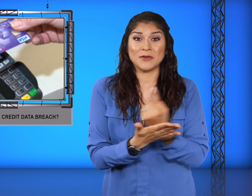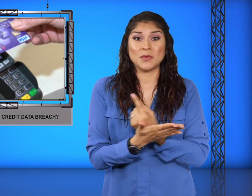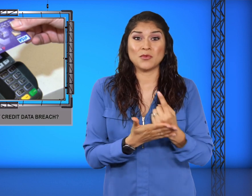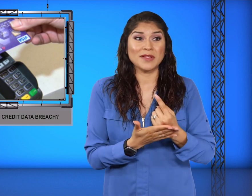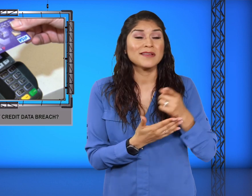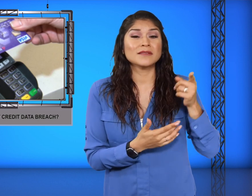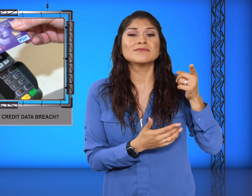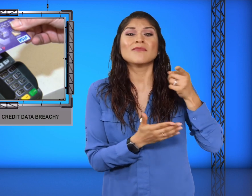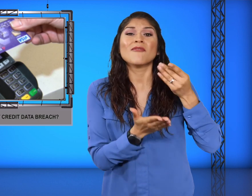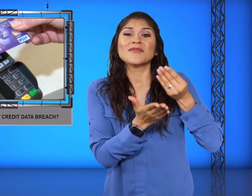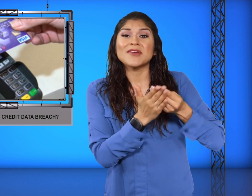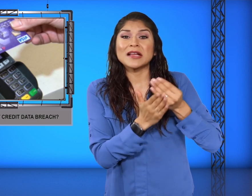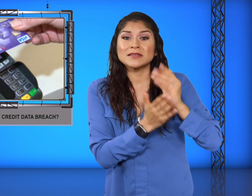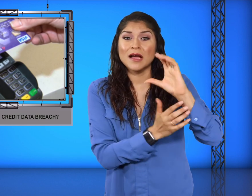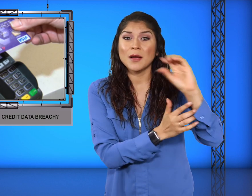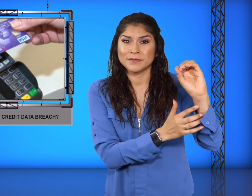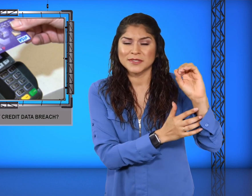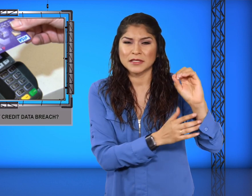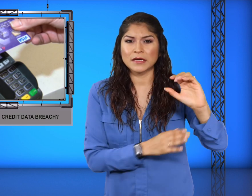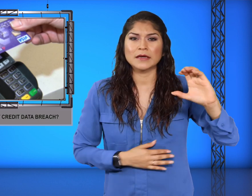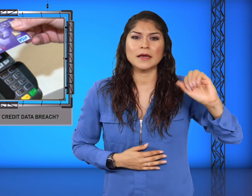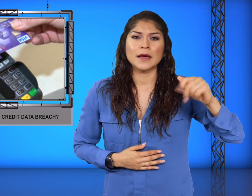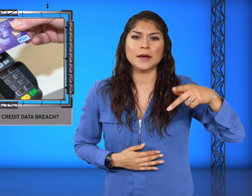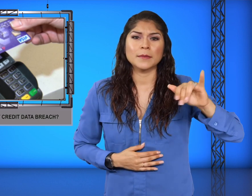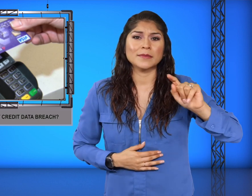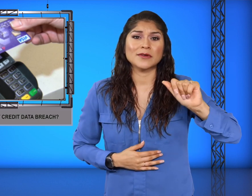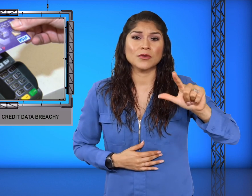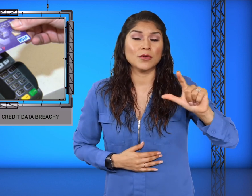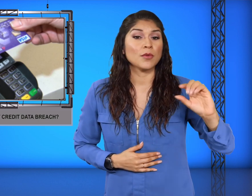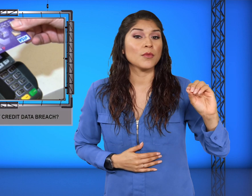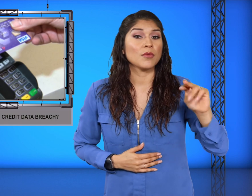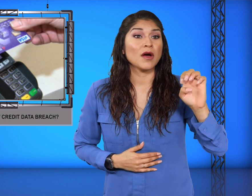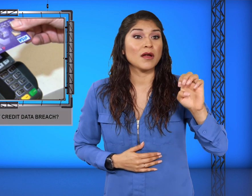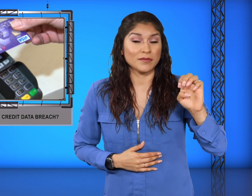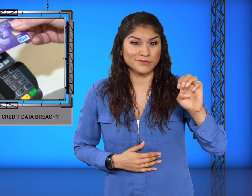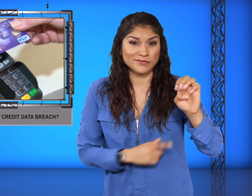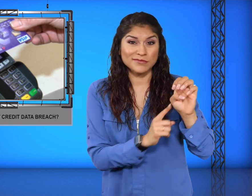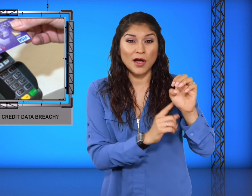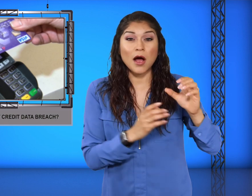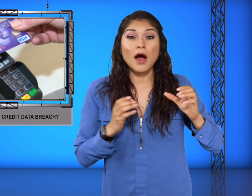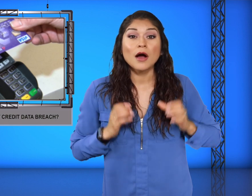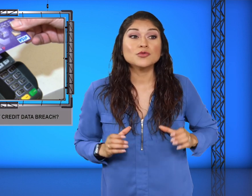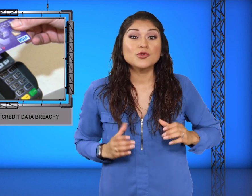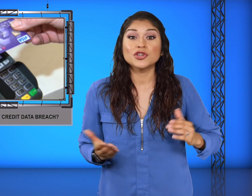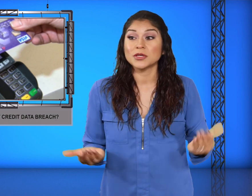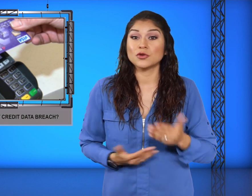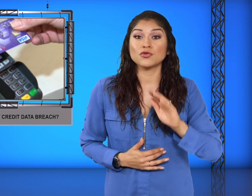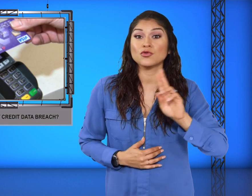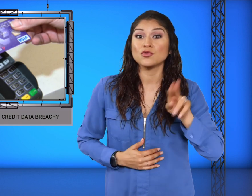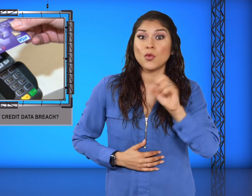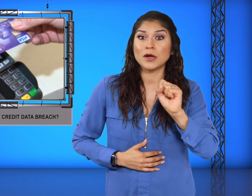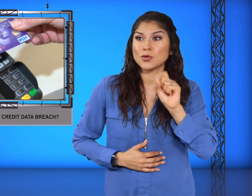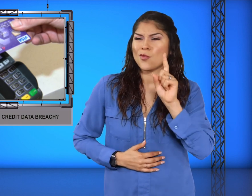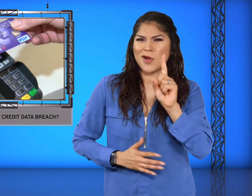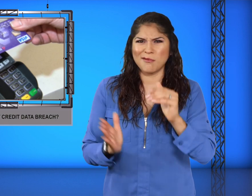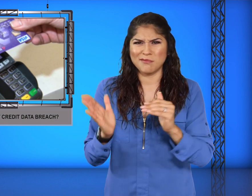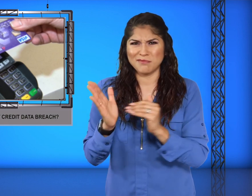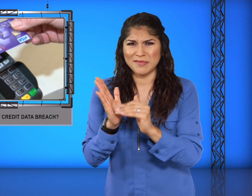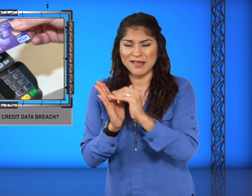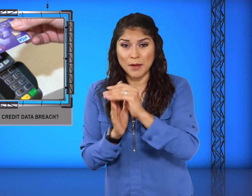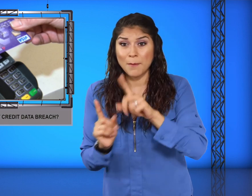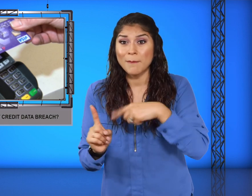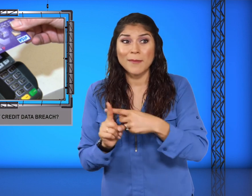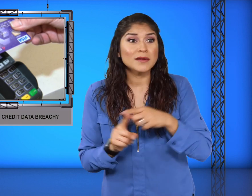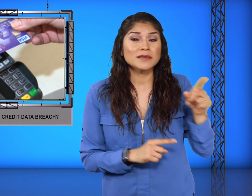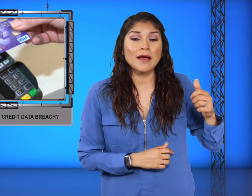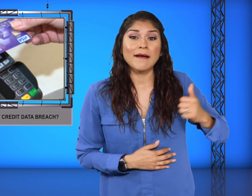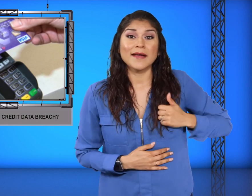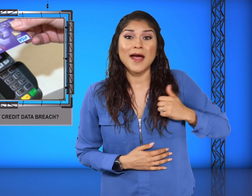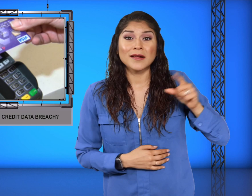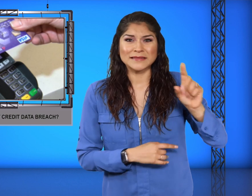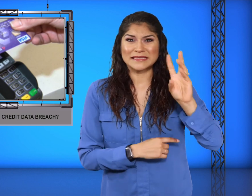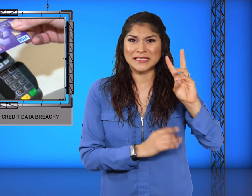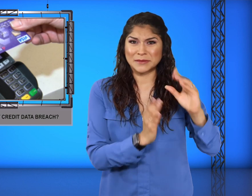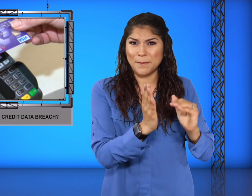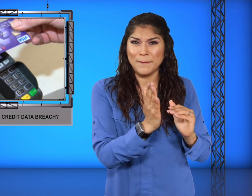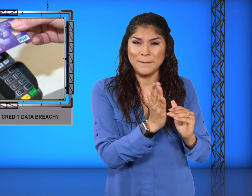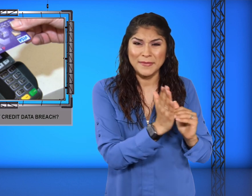Earlier this week 100 million Capital One customers in the US and 6 million in Canada